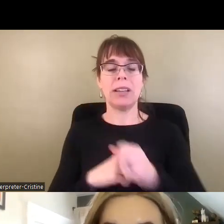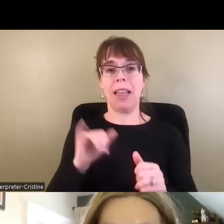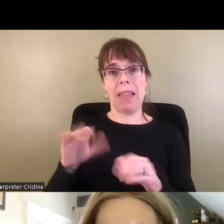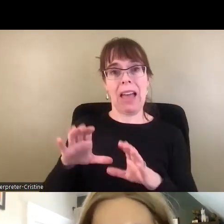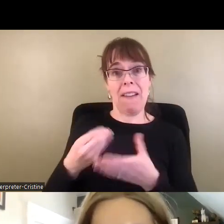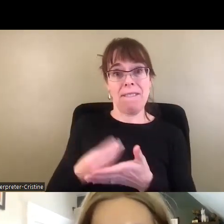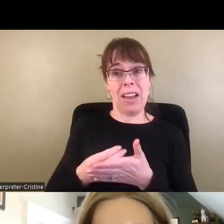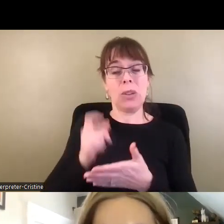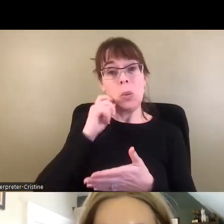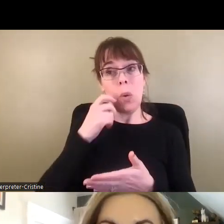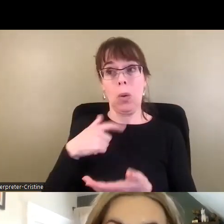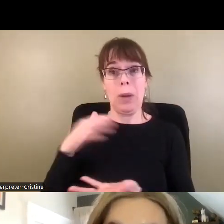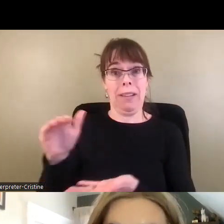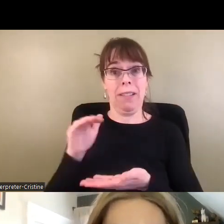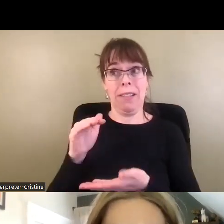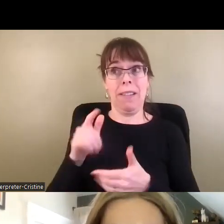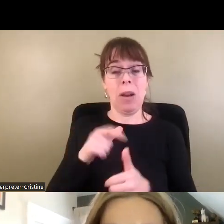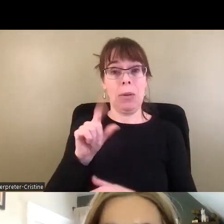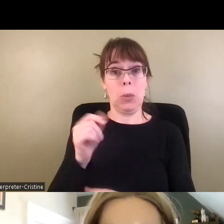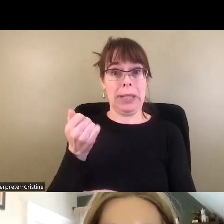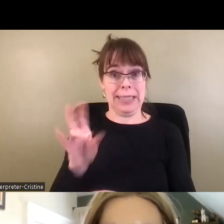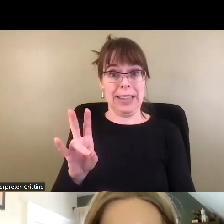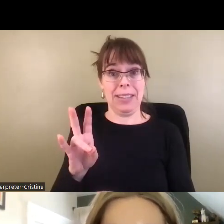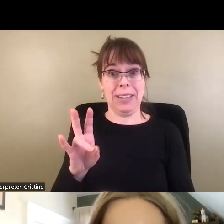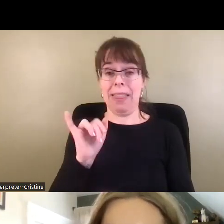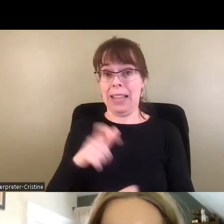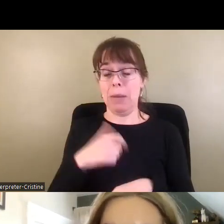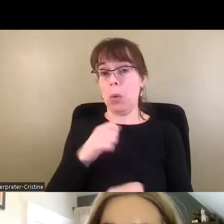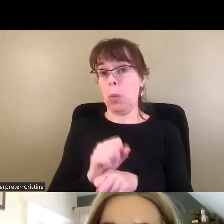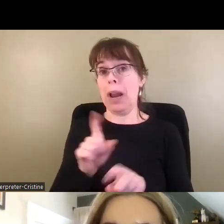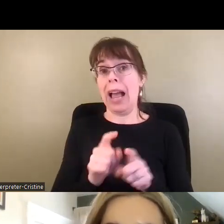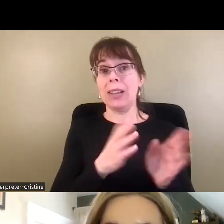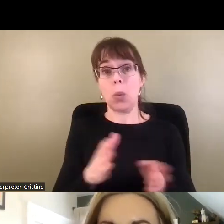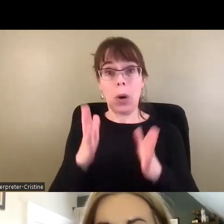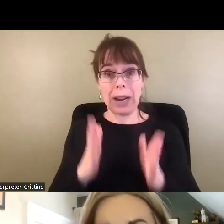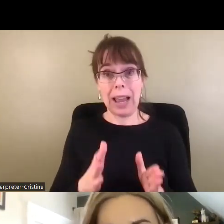acquired it back in 2017. So I was working as an organizer, but having a social work background,